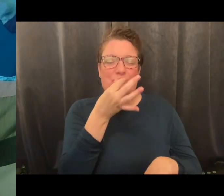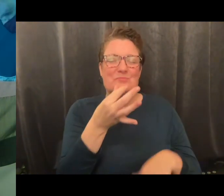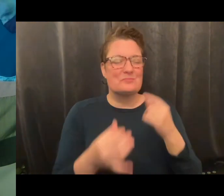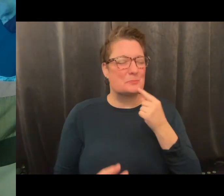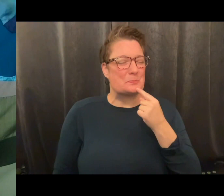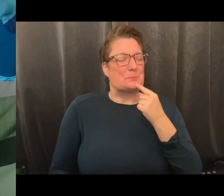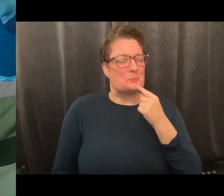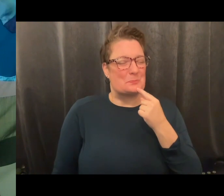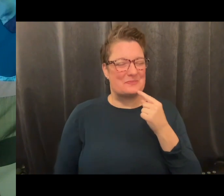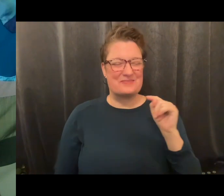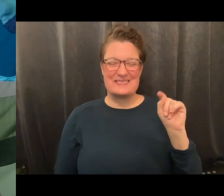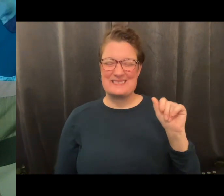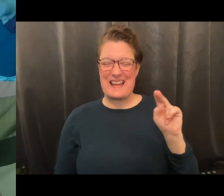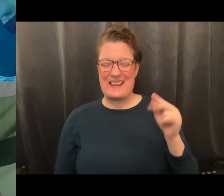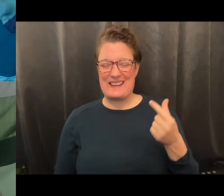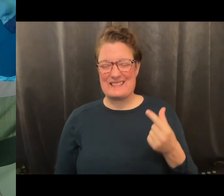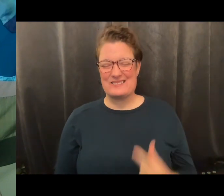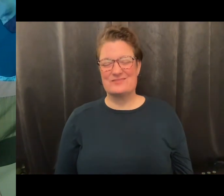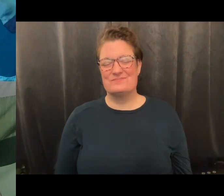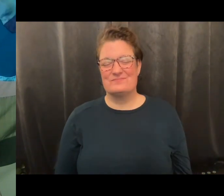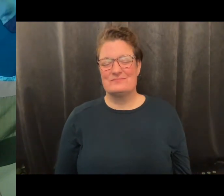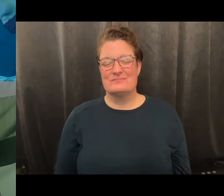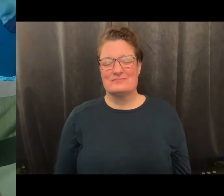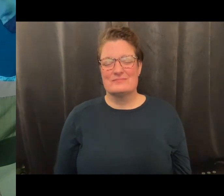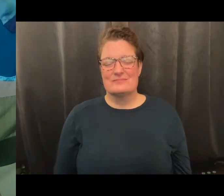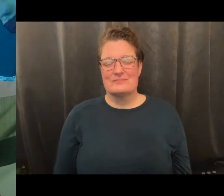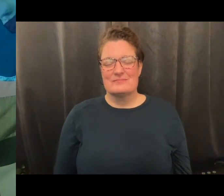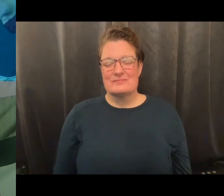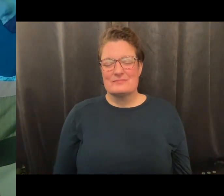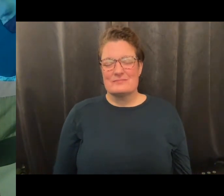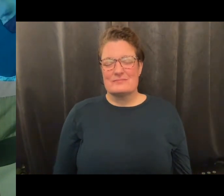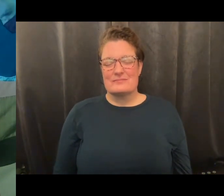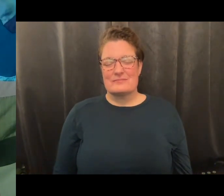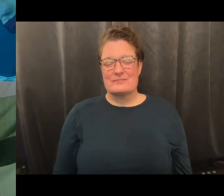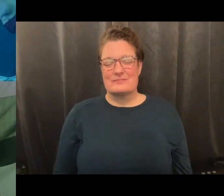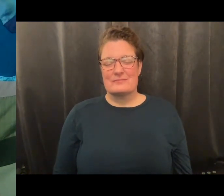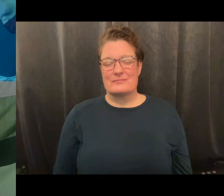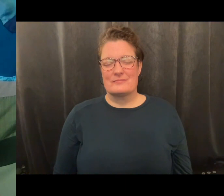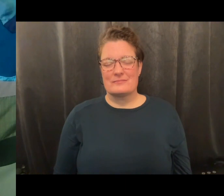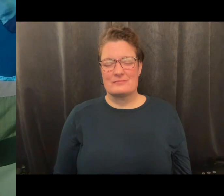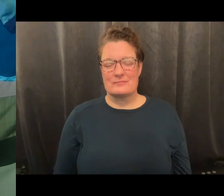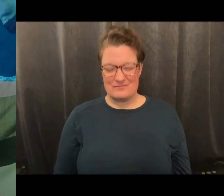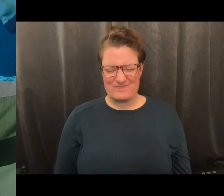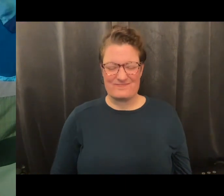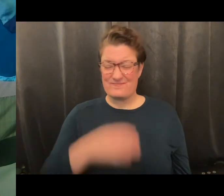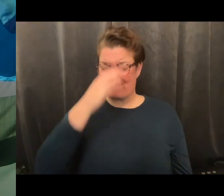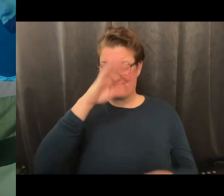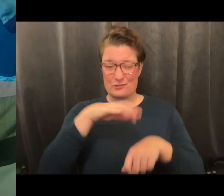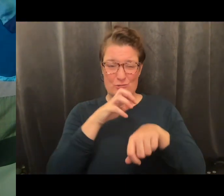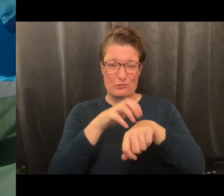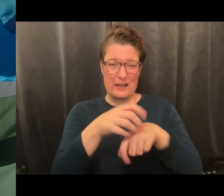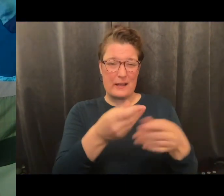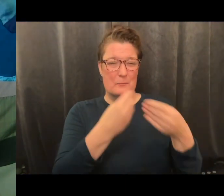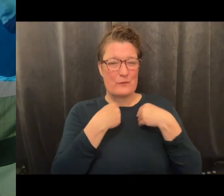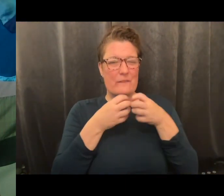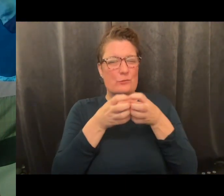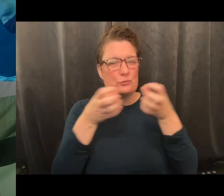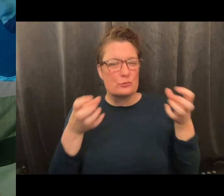Grapes provide so much nourishment for our time of reviewing the year.